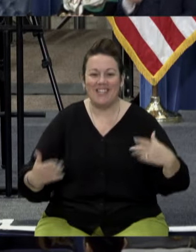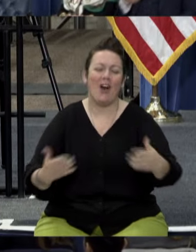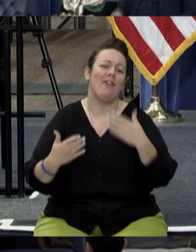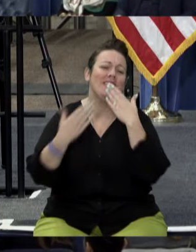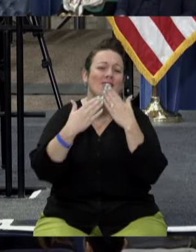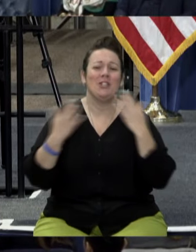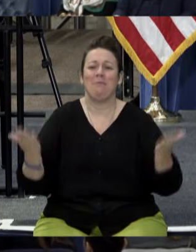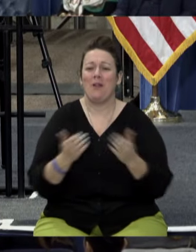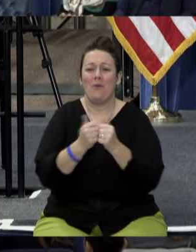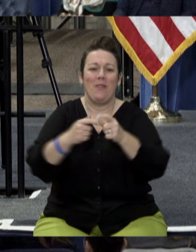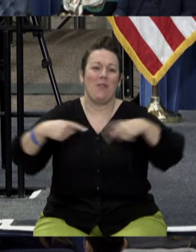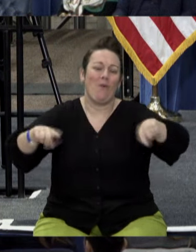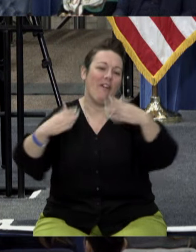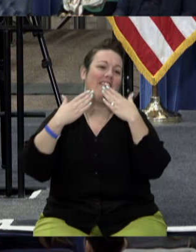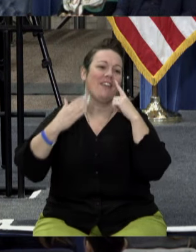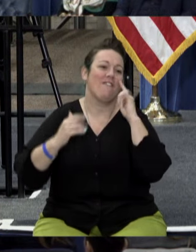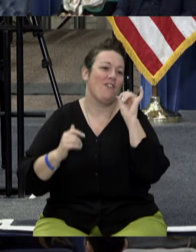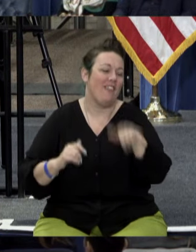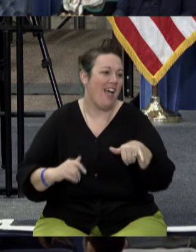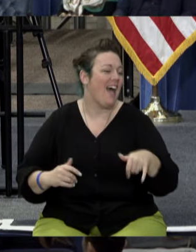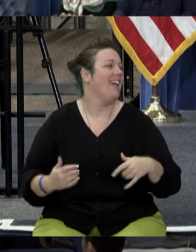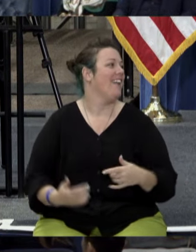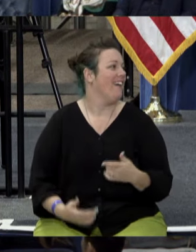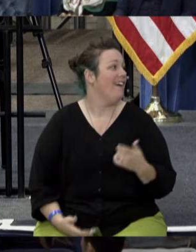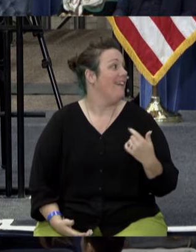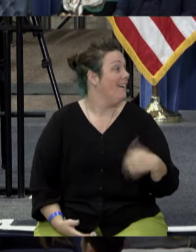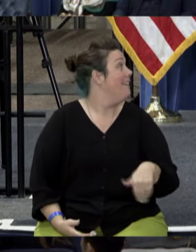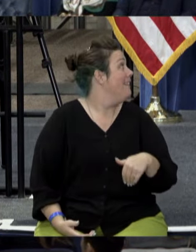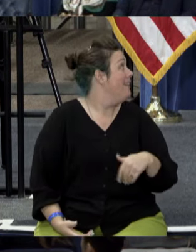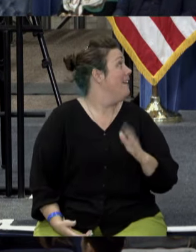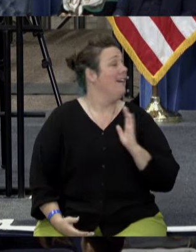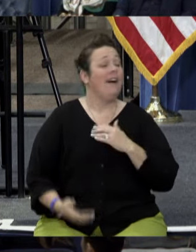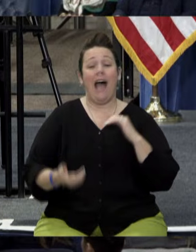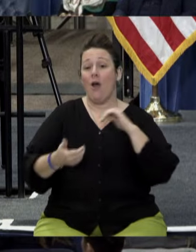Mary. Thank you for that. And to be here with Bobby. Our partnership has been great and I'm